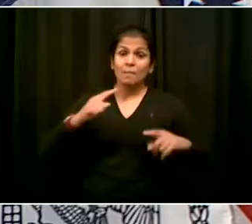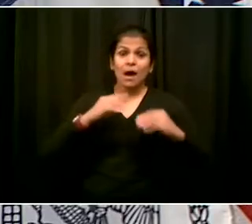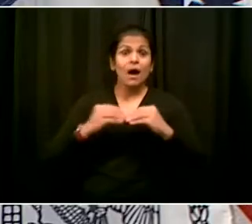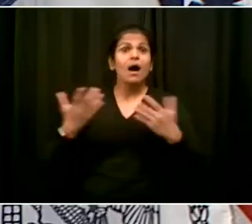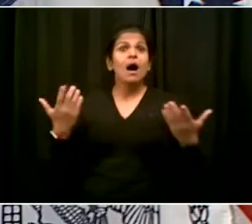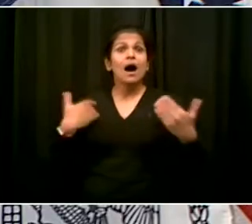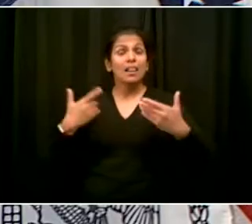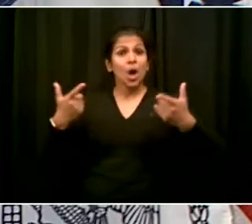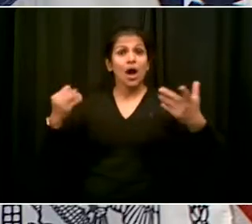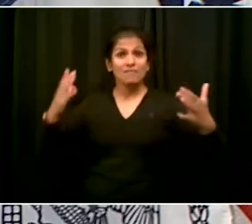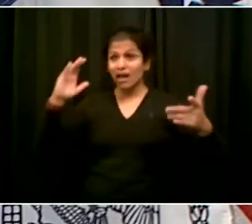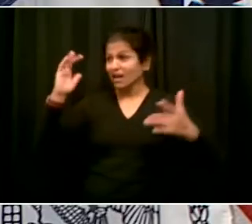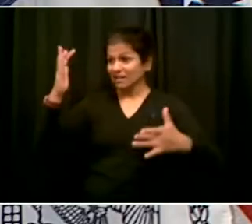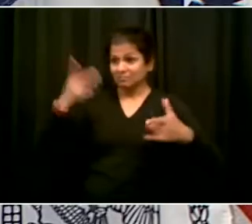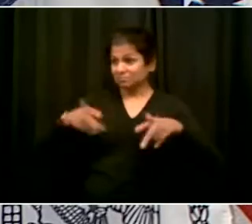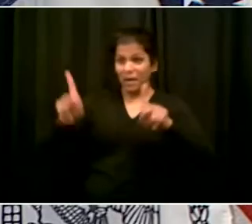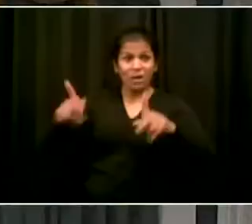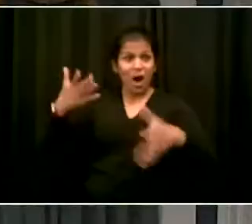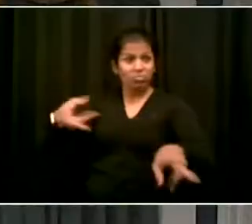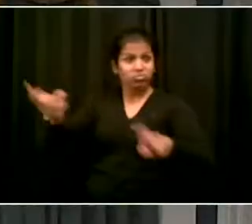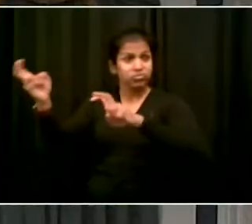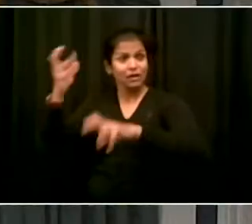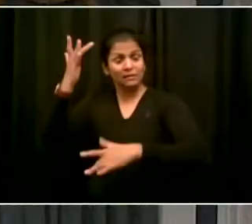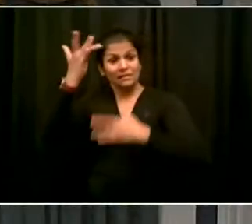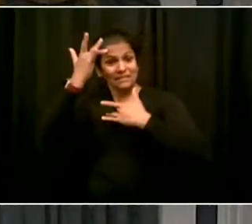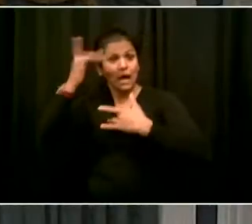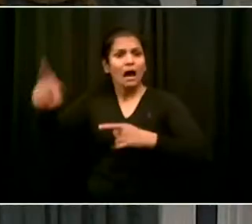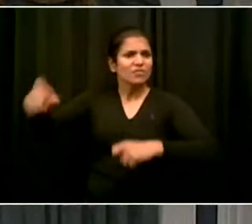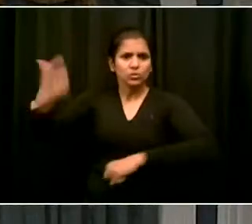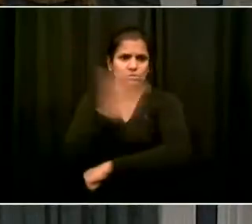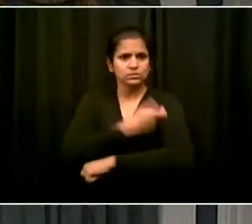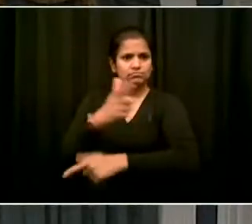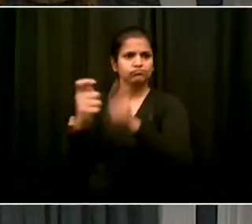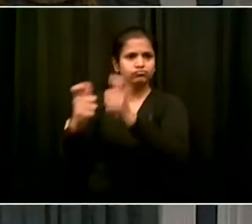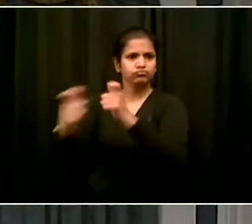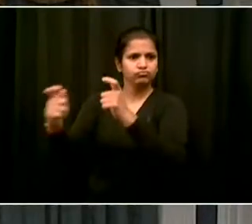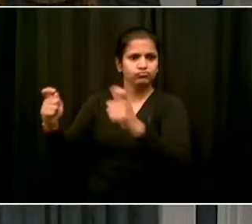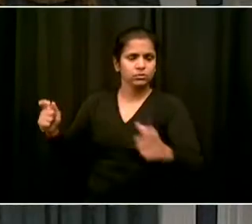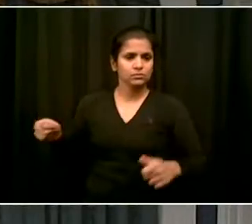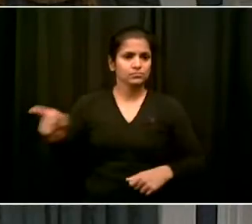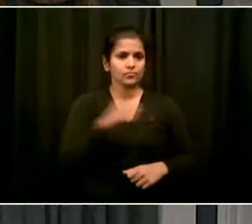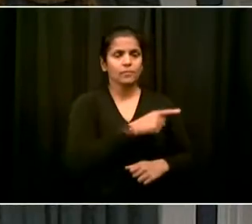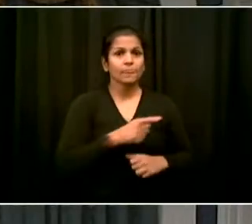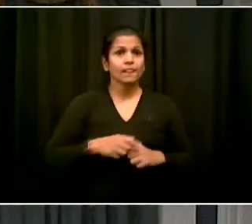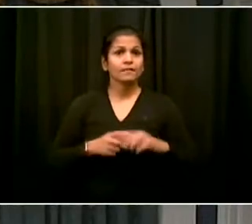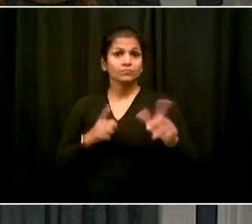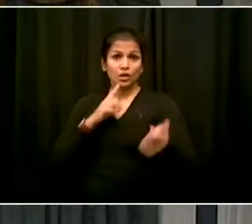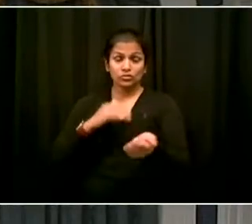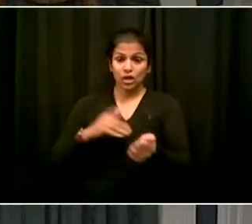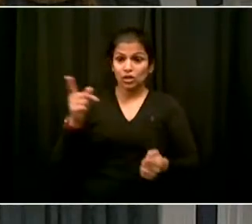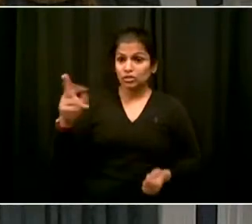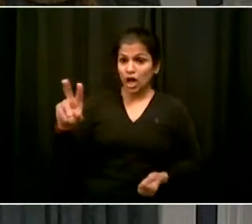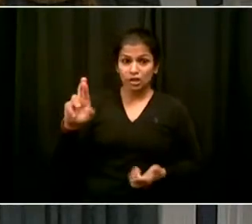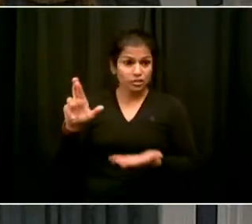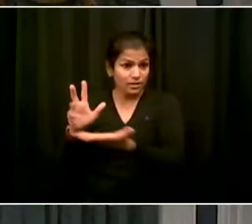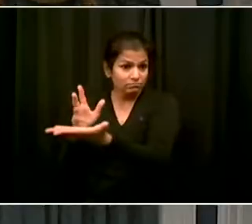WE HAVE TO KEEP ADDRESSING PEOPLE'S REAL MEDICAL CONCERNS WITH TRUSTED HEALTHCARE VOICES BOTH ON